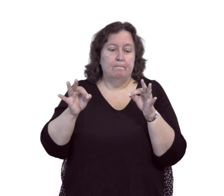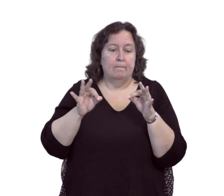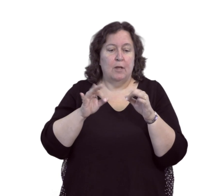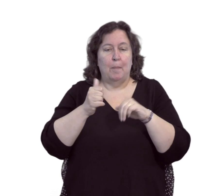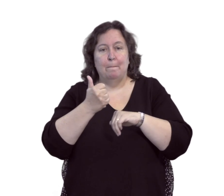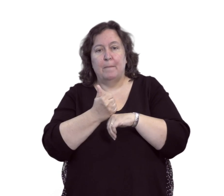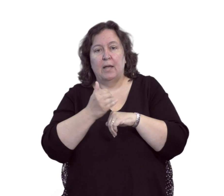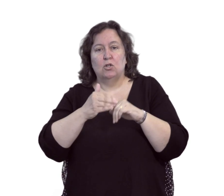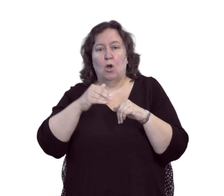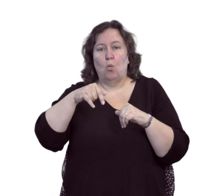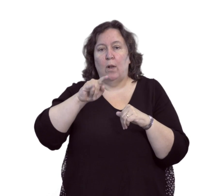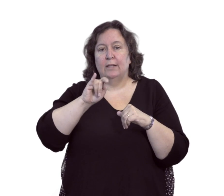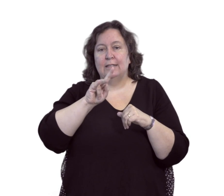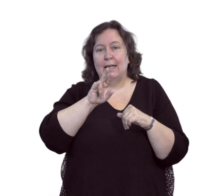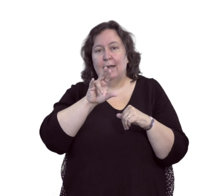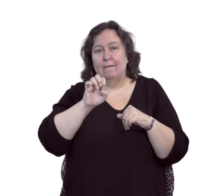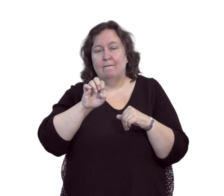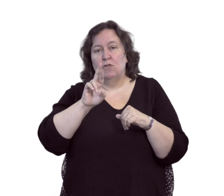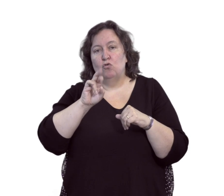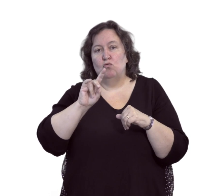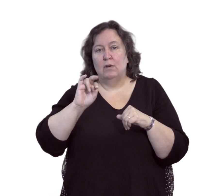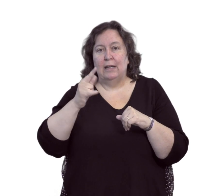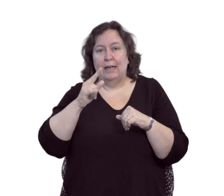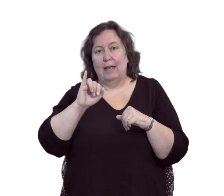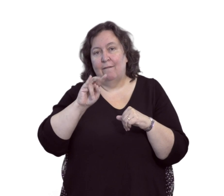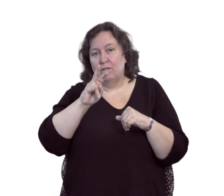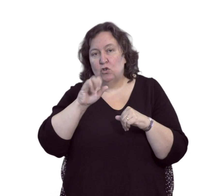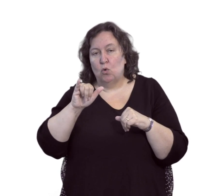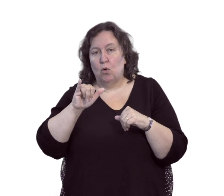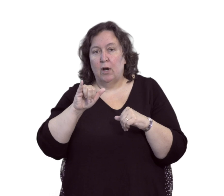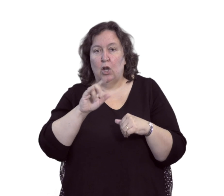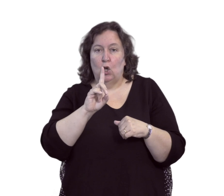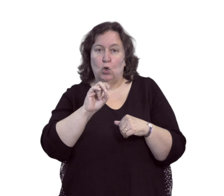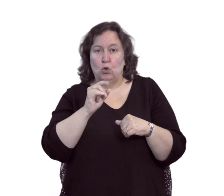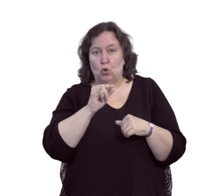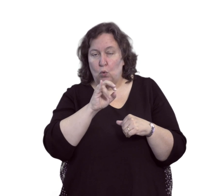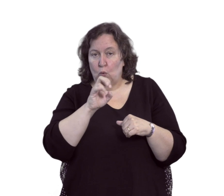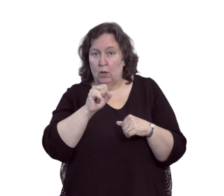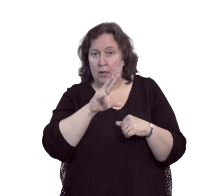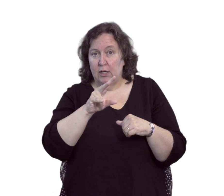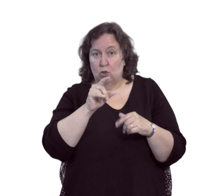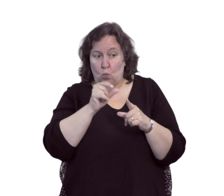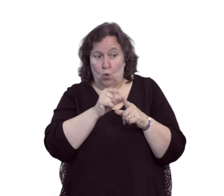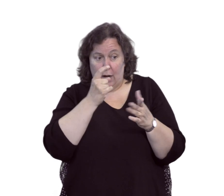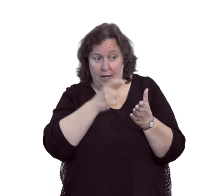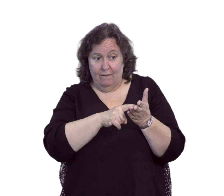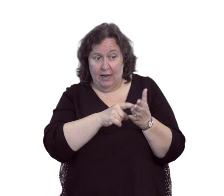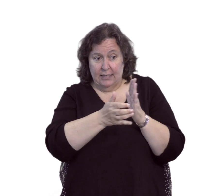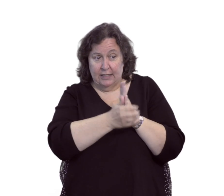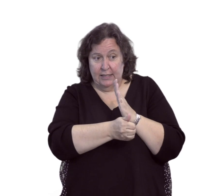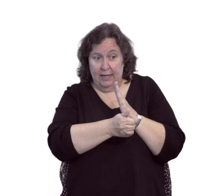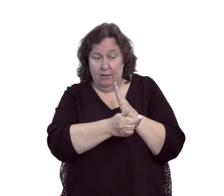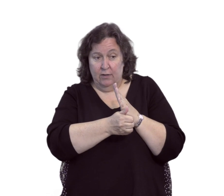Based on the Qualitative Reading Inventory, Doogie’s automatic word identification skills